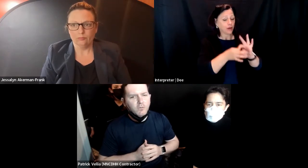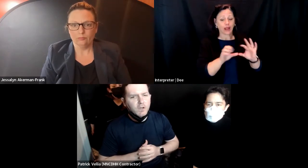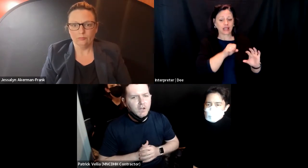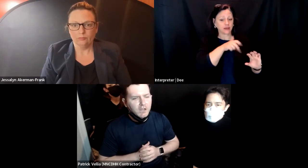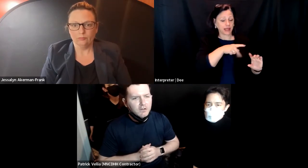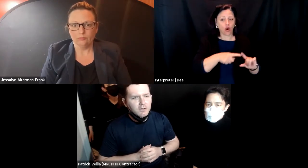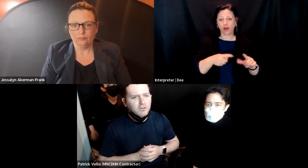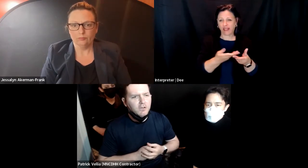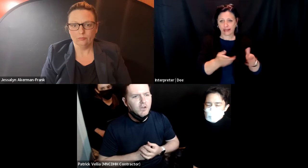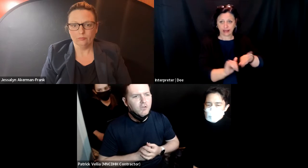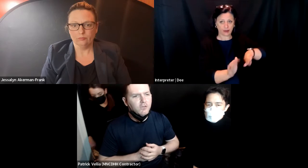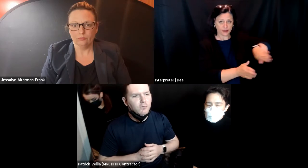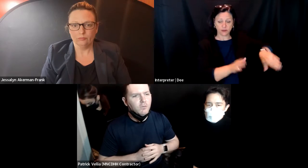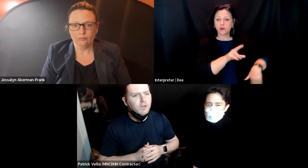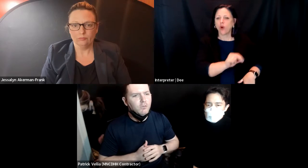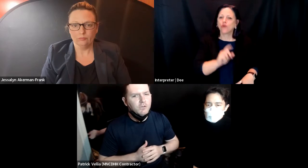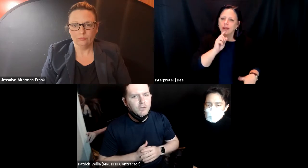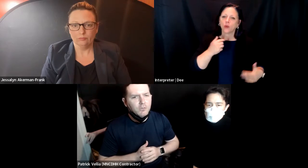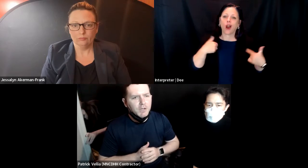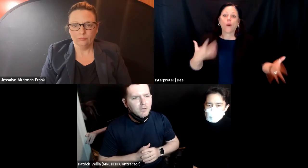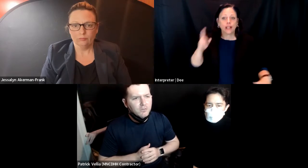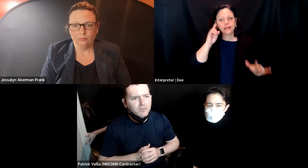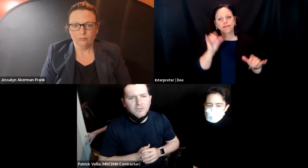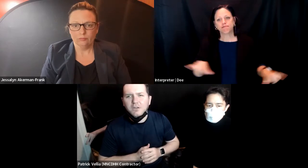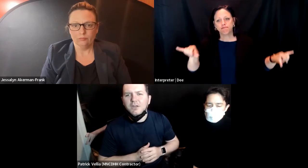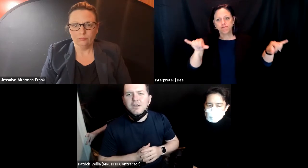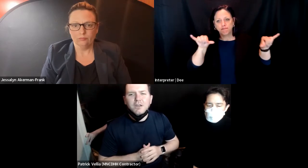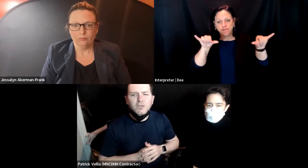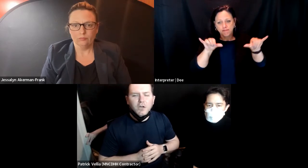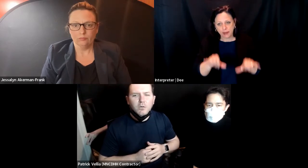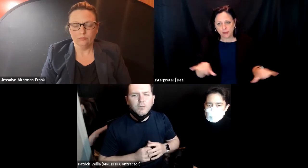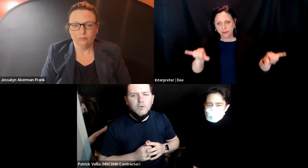So what advice do you have?